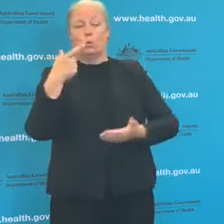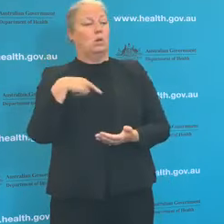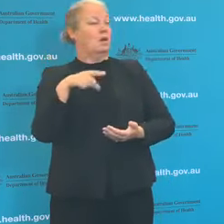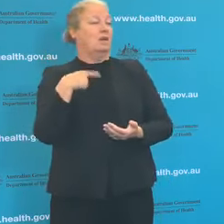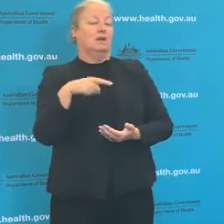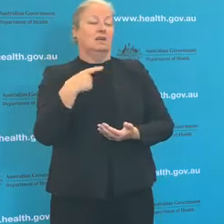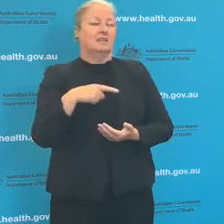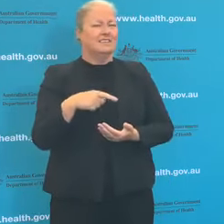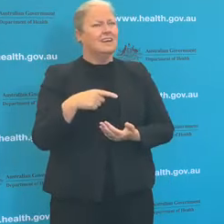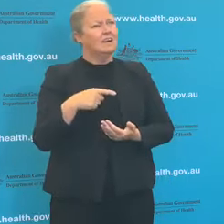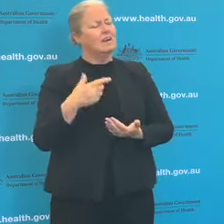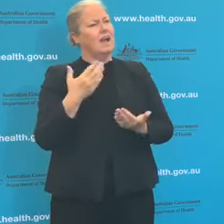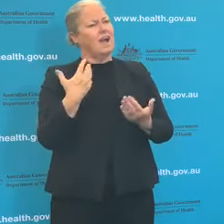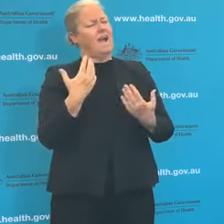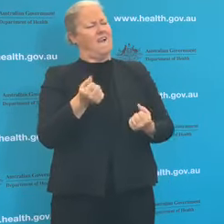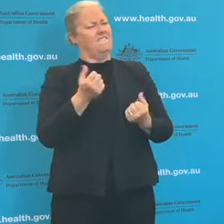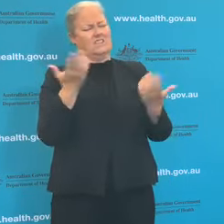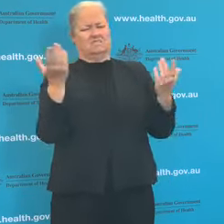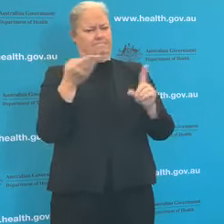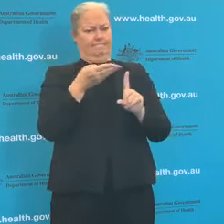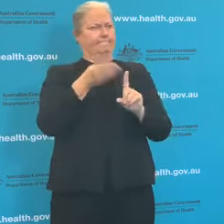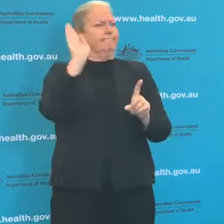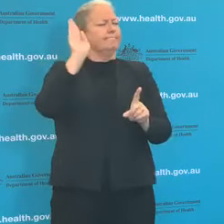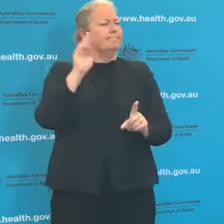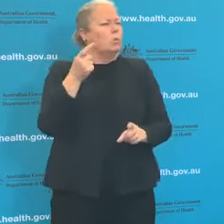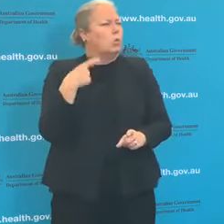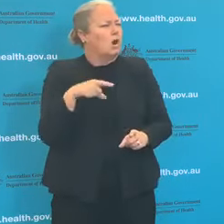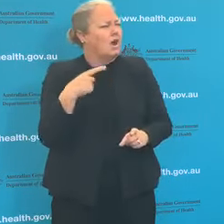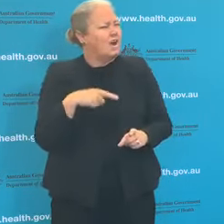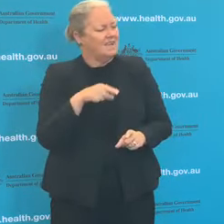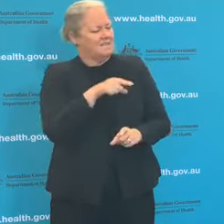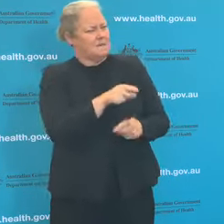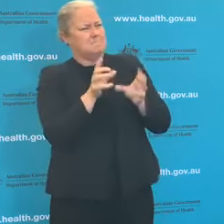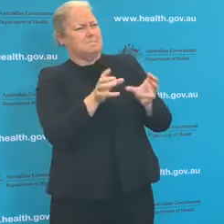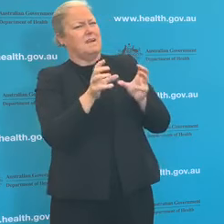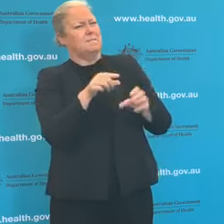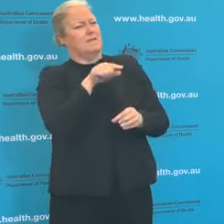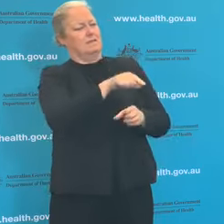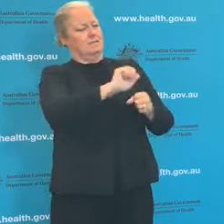very unusual feature of this virus. But all of the data that we've seen both in